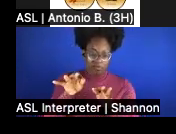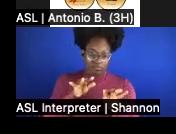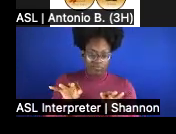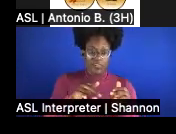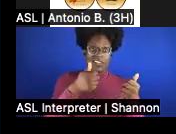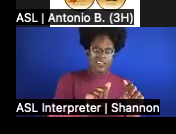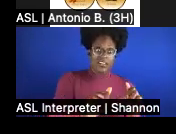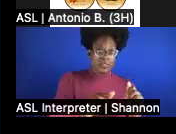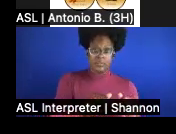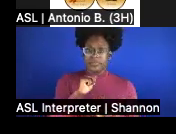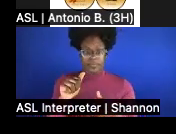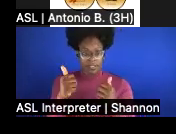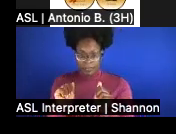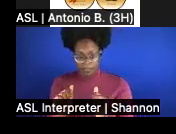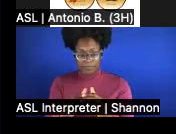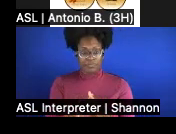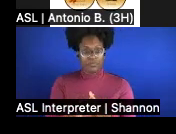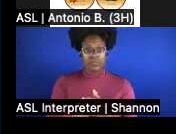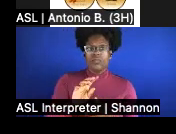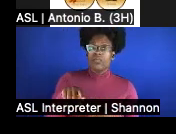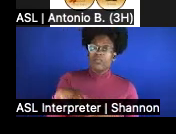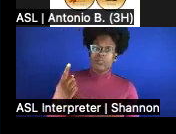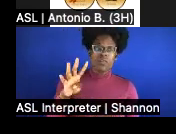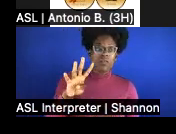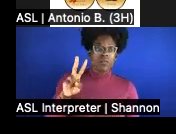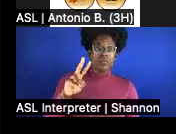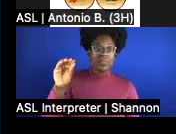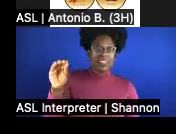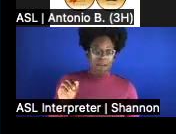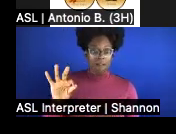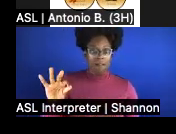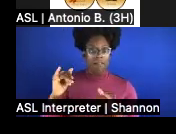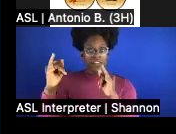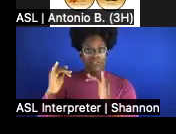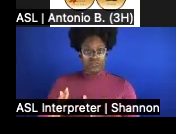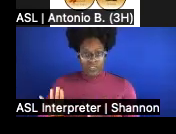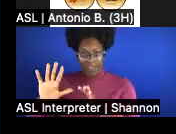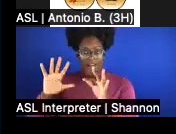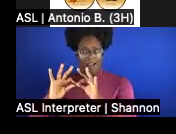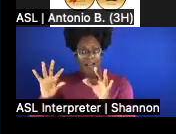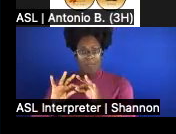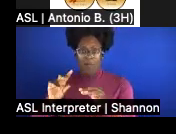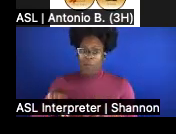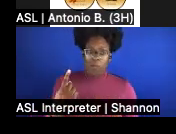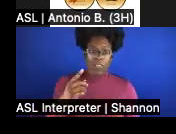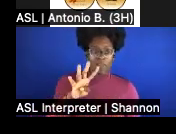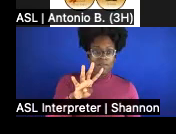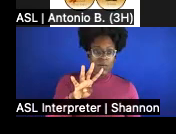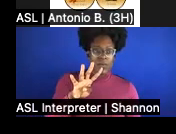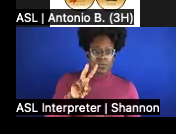was that only 42% of instructors comments were attempted, and 48% were ignored or rejected.